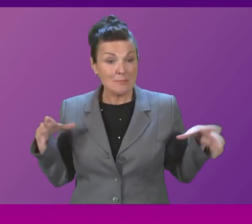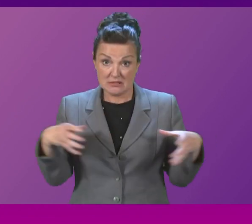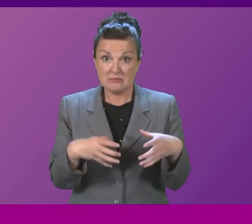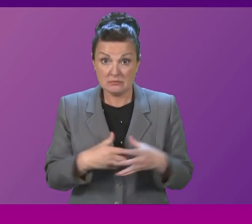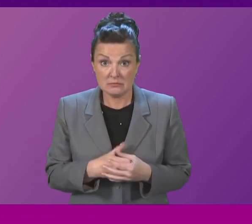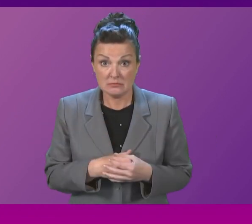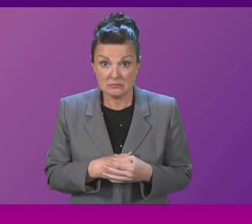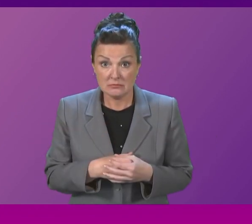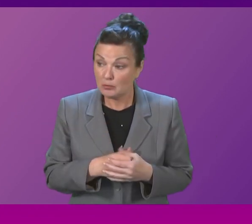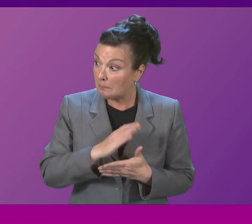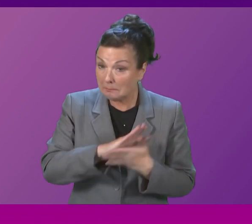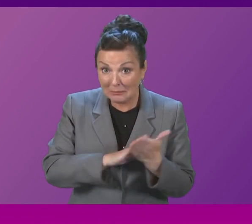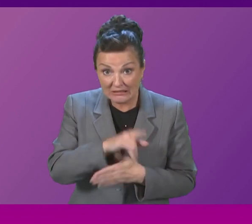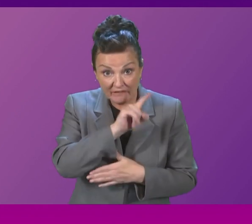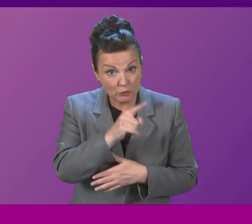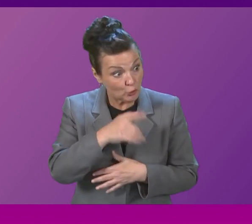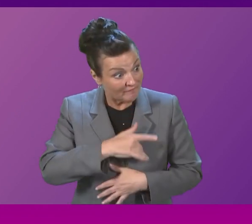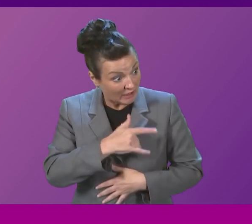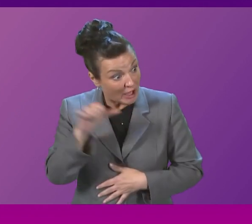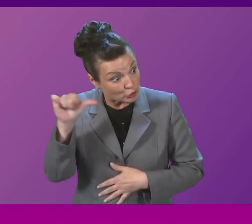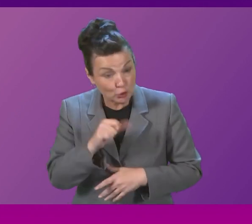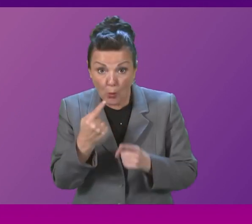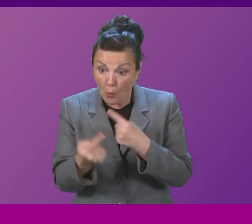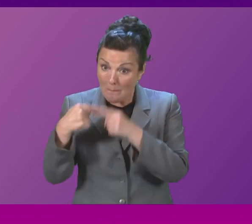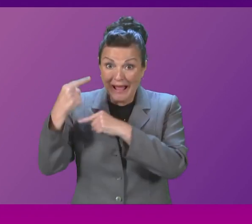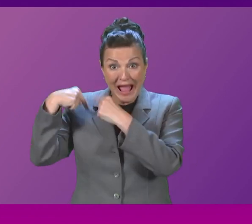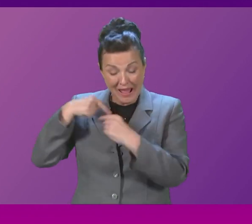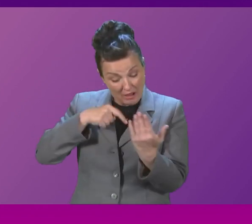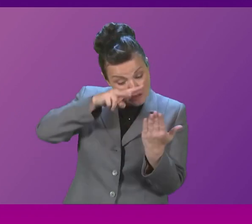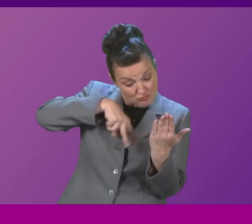If there is a view that they should be revisited, the matter should be raised with the Standards,